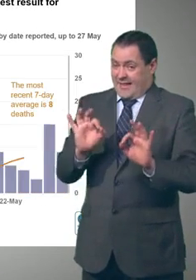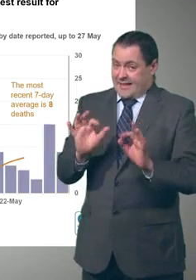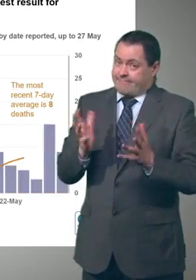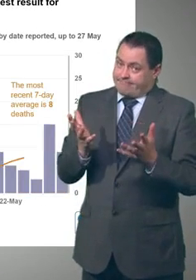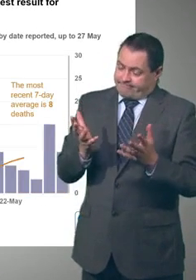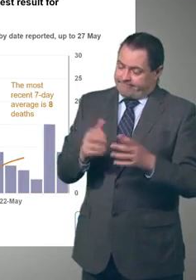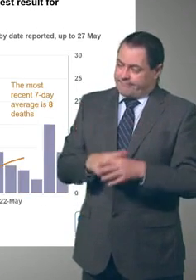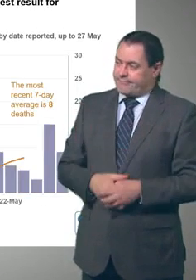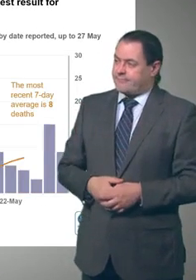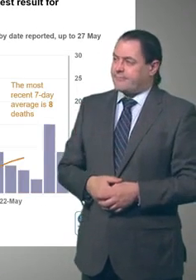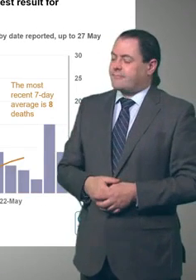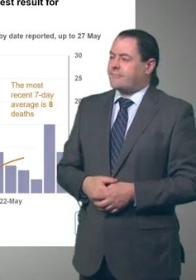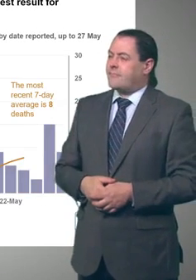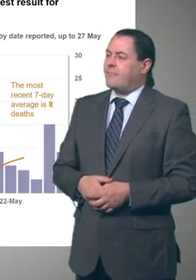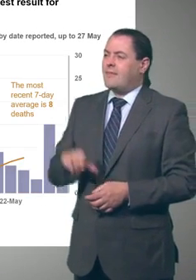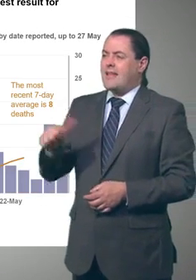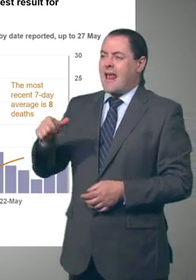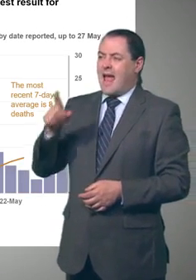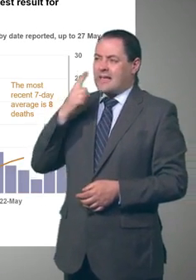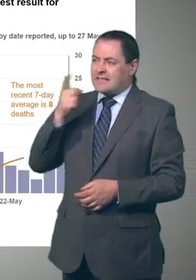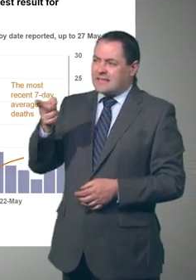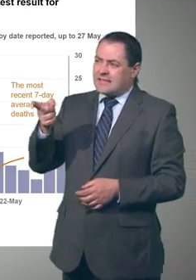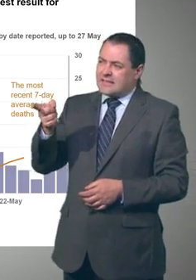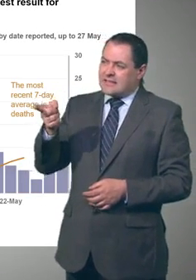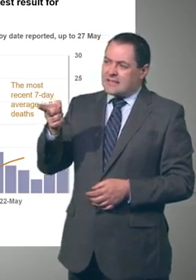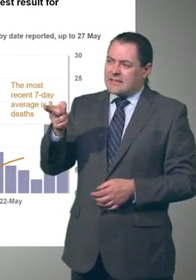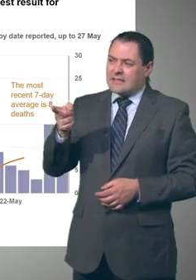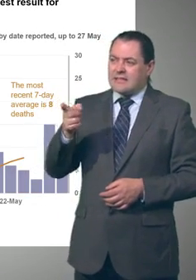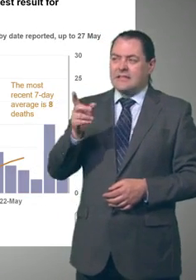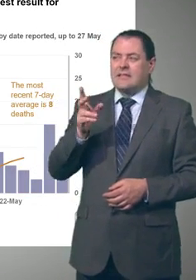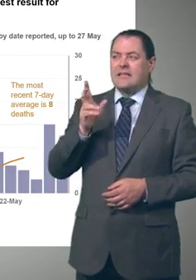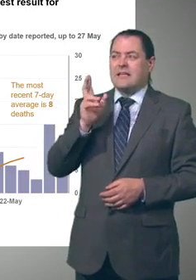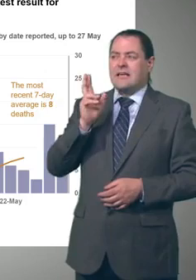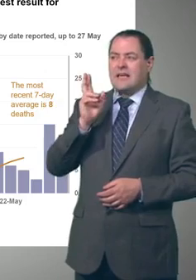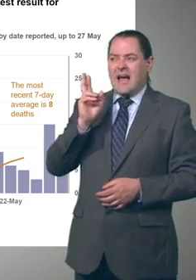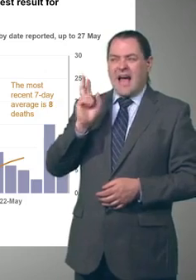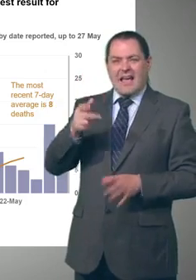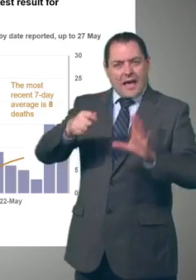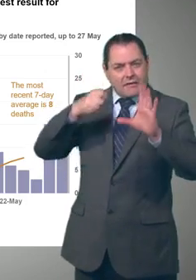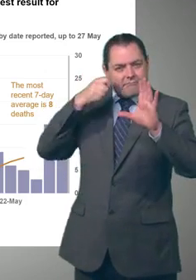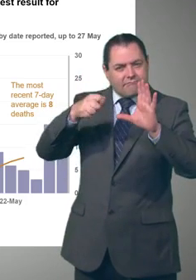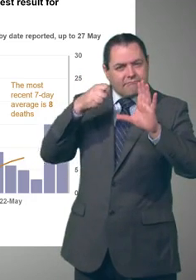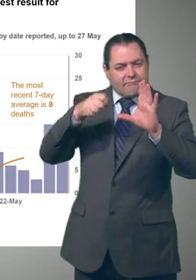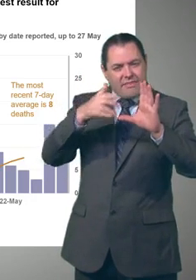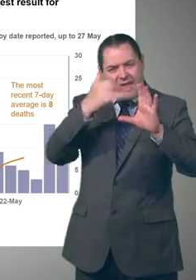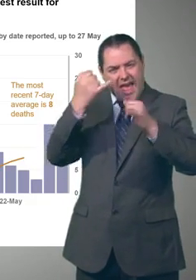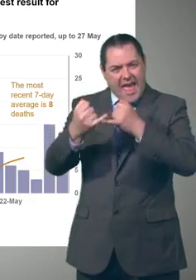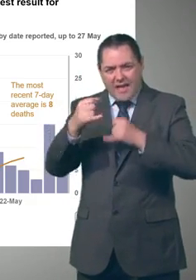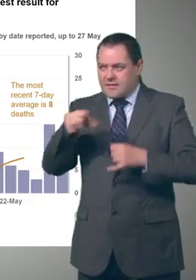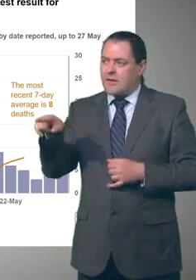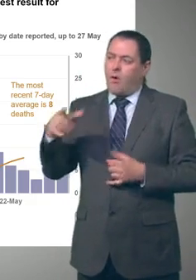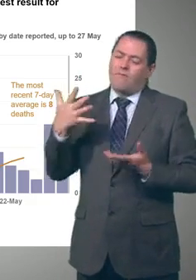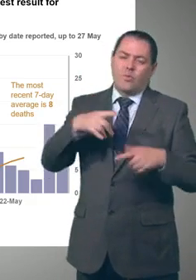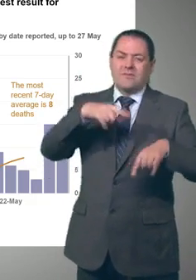the next side, please we can see that sticking along you can see that as usual, we have a